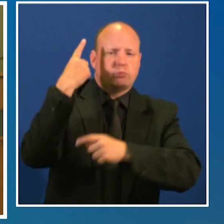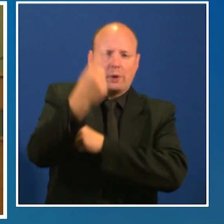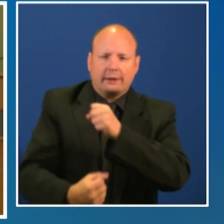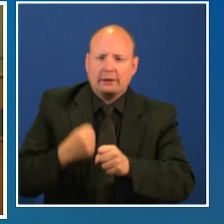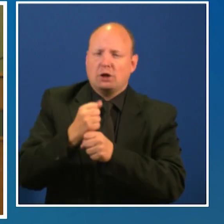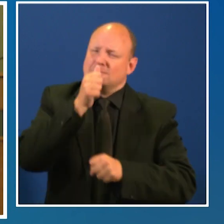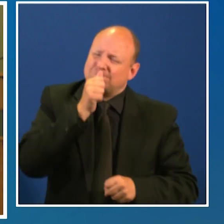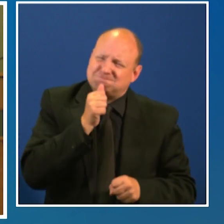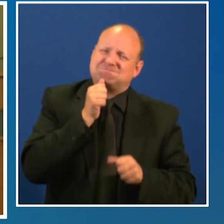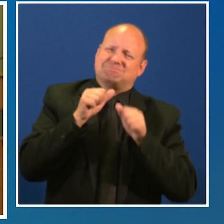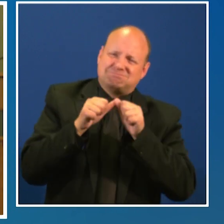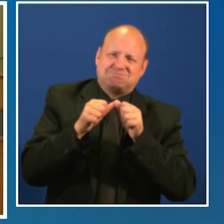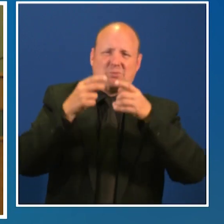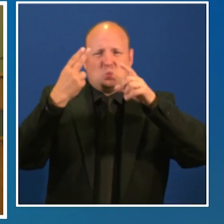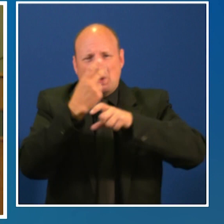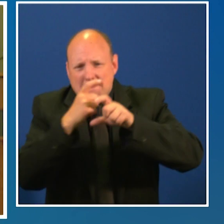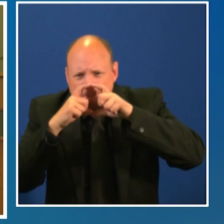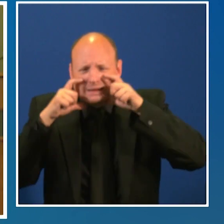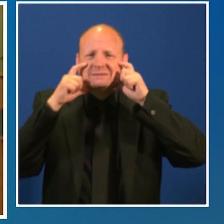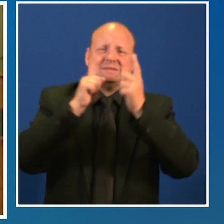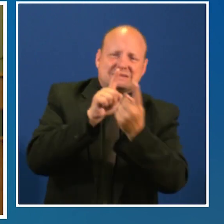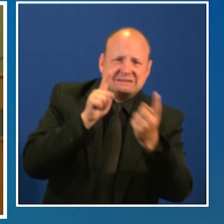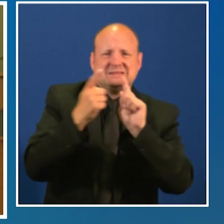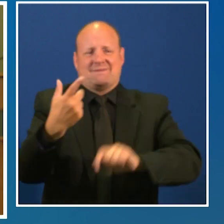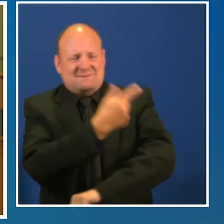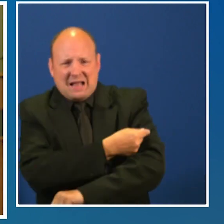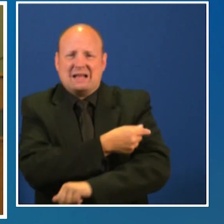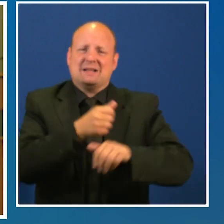made our communities come back possible. Together, we're